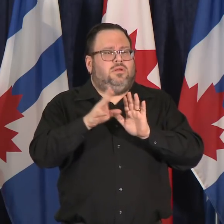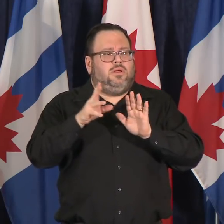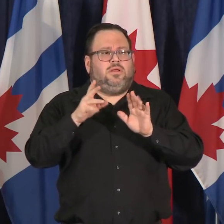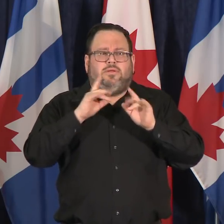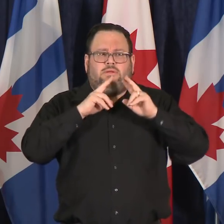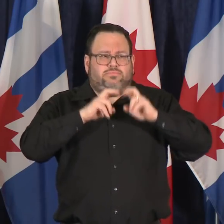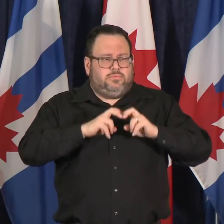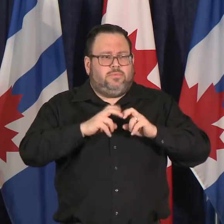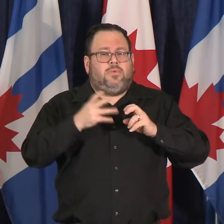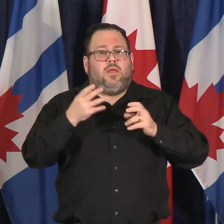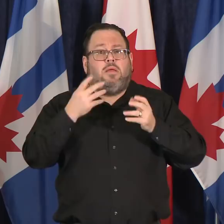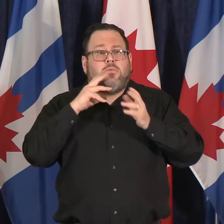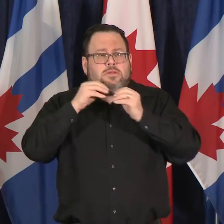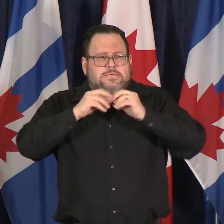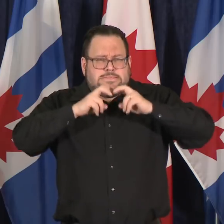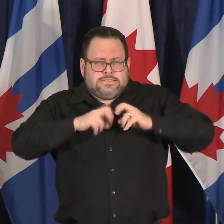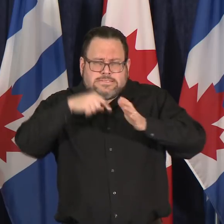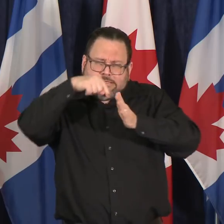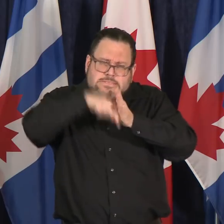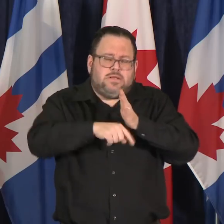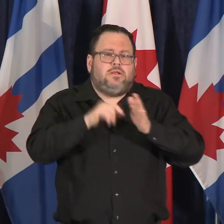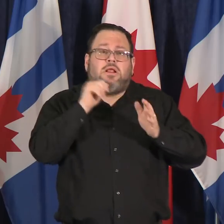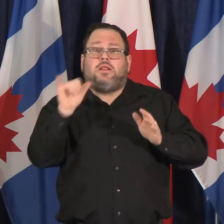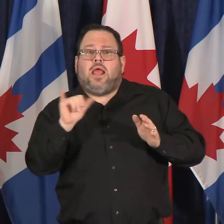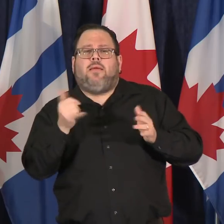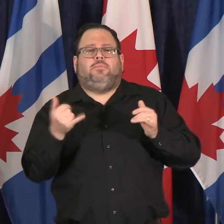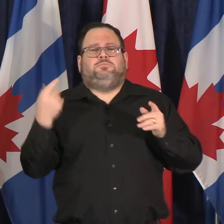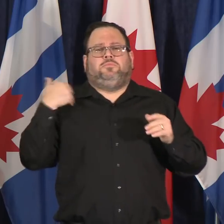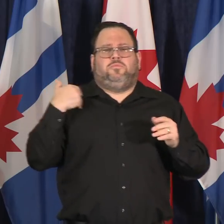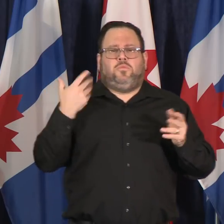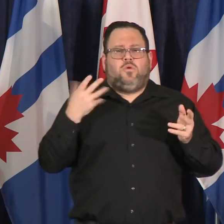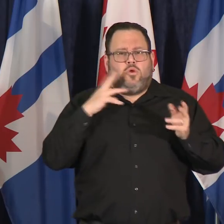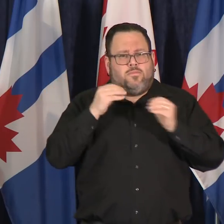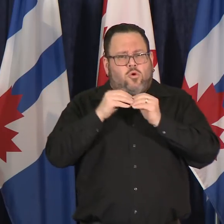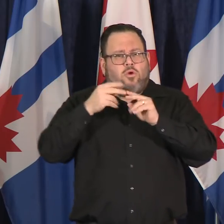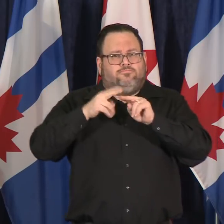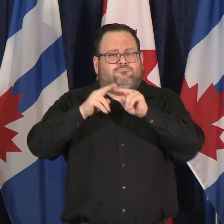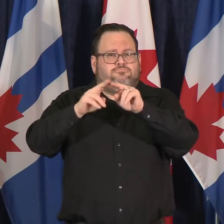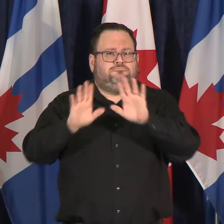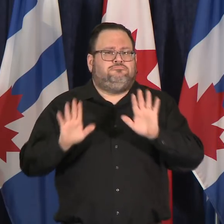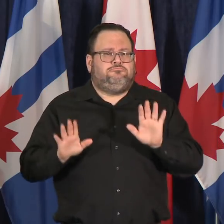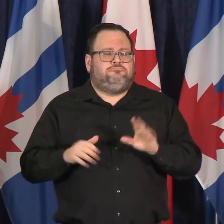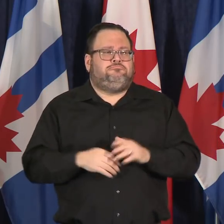jurisdictions you move more to measures like mitigation measures and have to